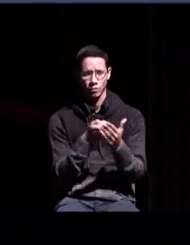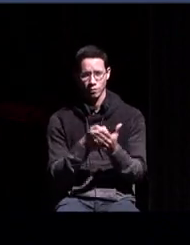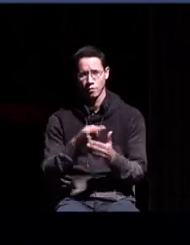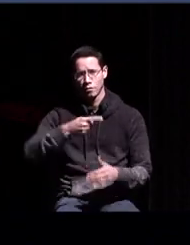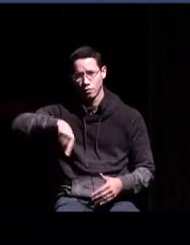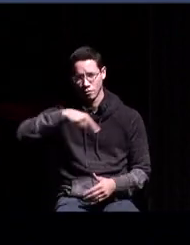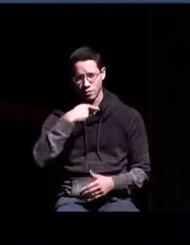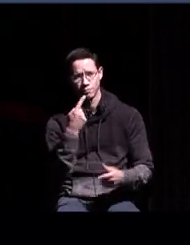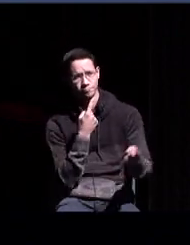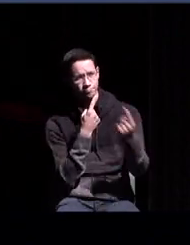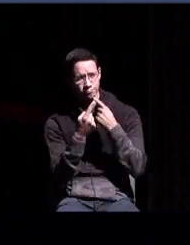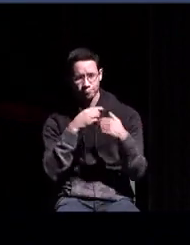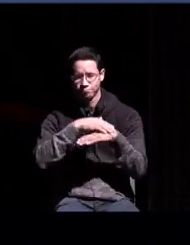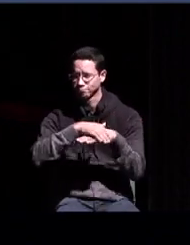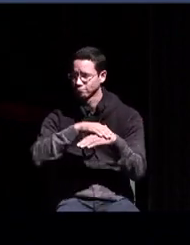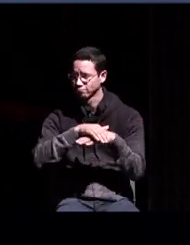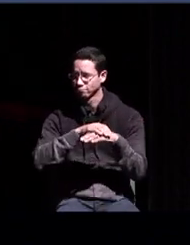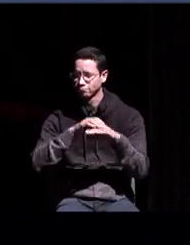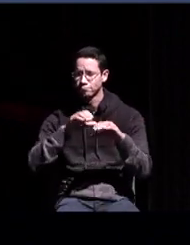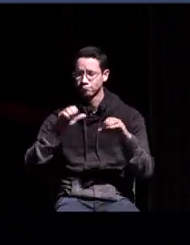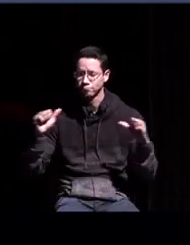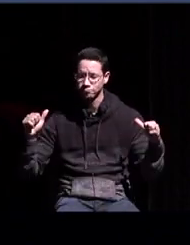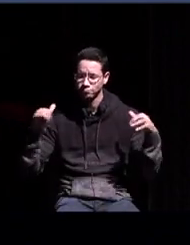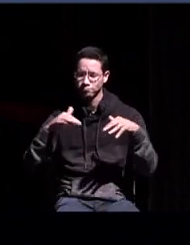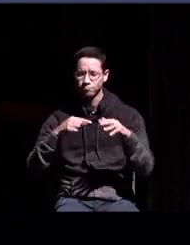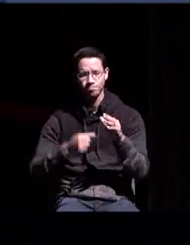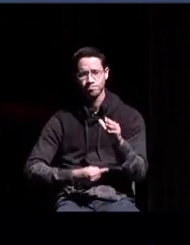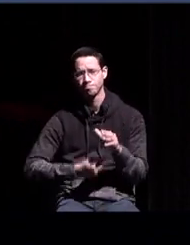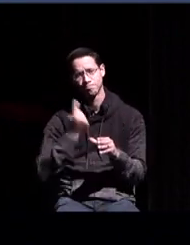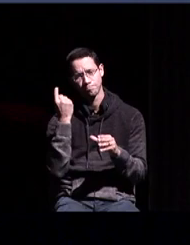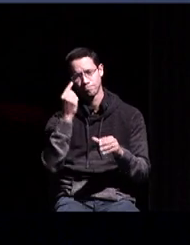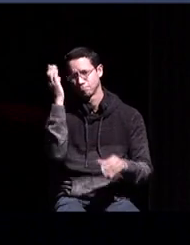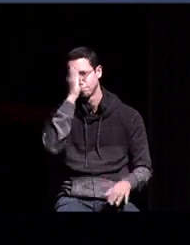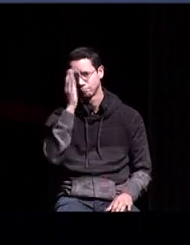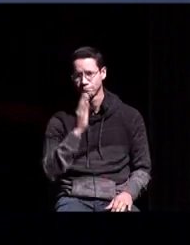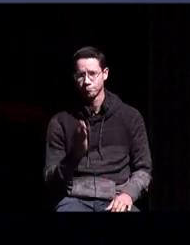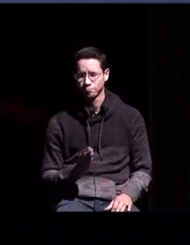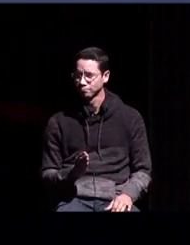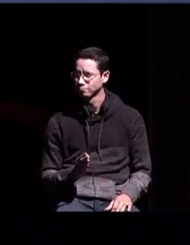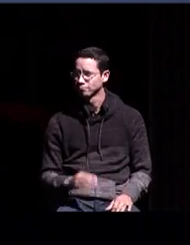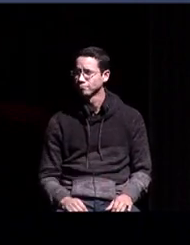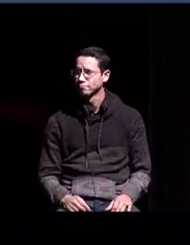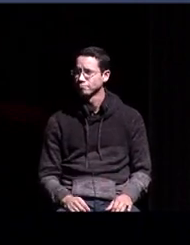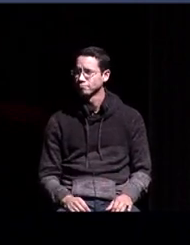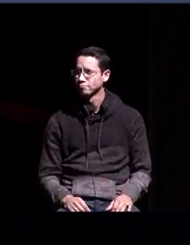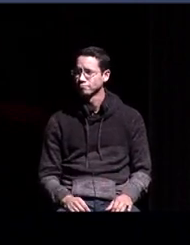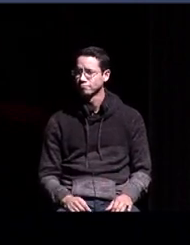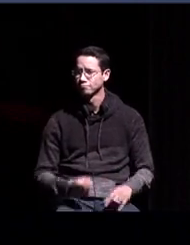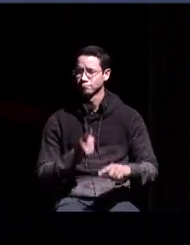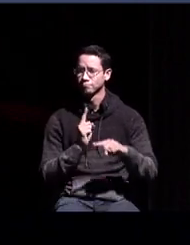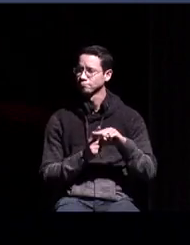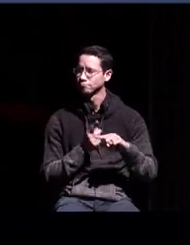this event is unique in the country, given the, as we say in Spanish,